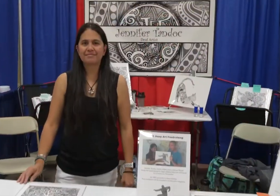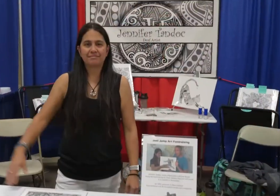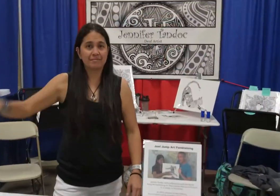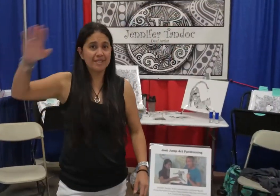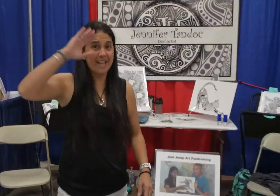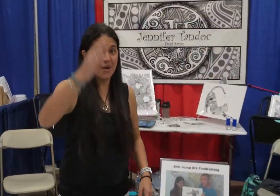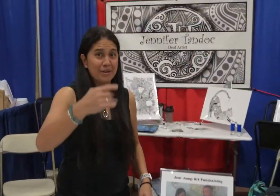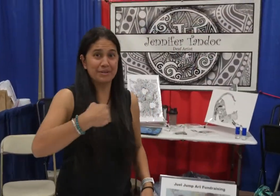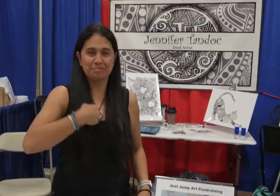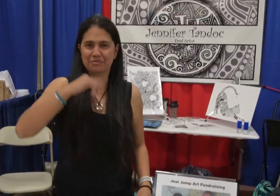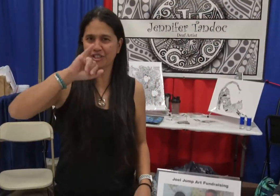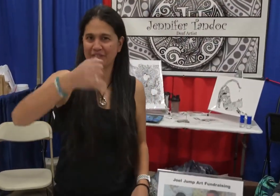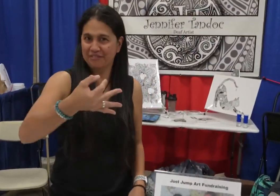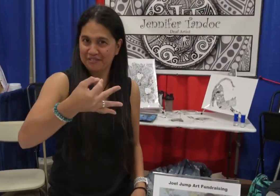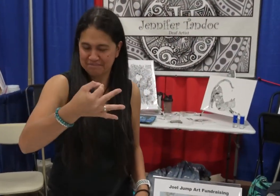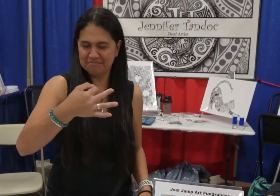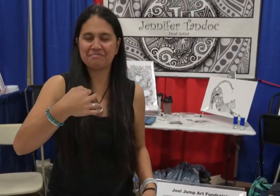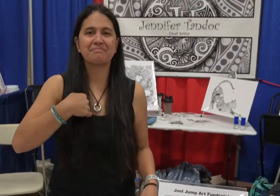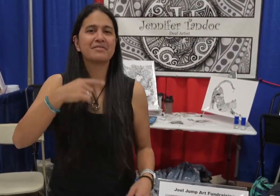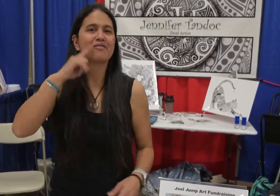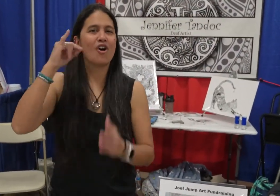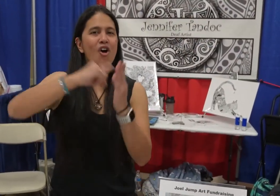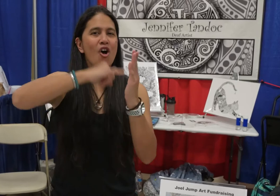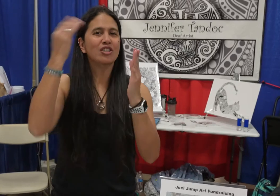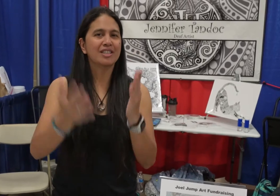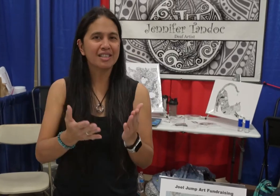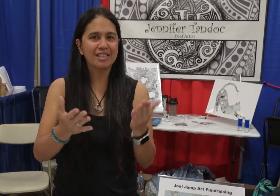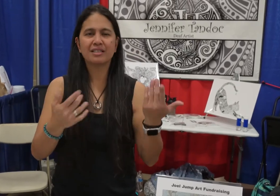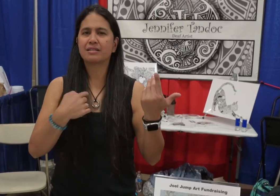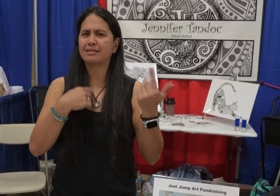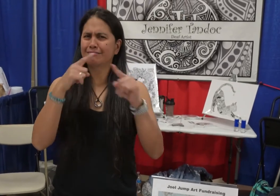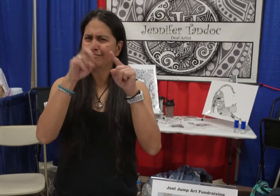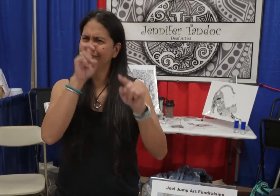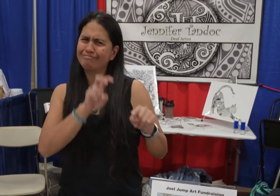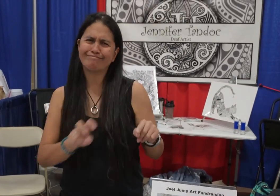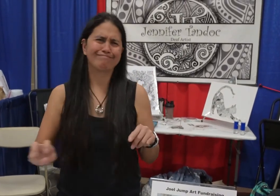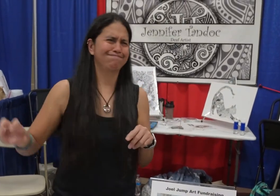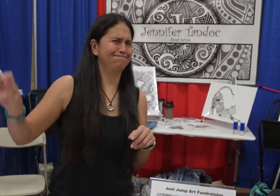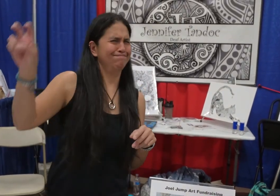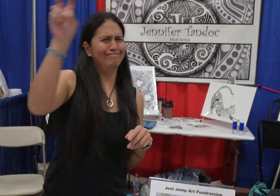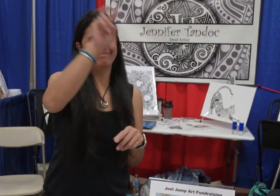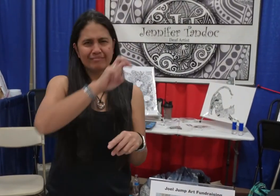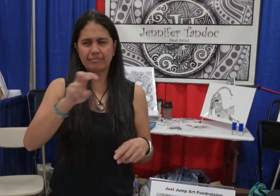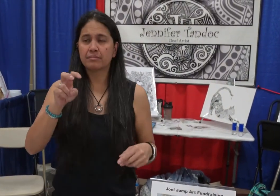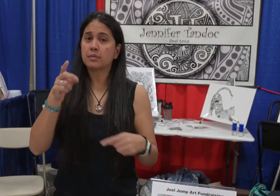Hello! I’m Jennifer. I’m a deaf artist. I’ve been traveling.